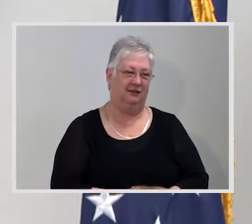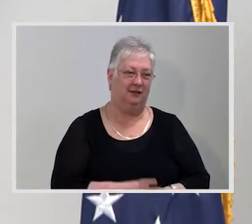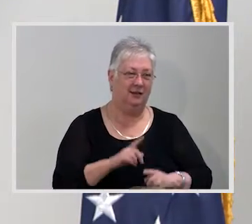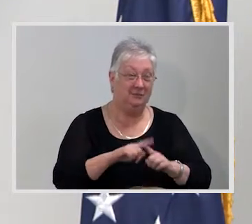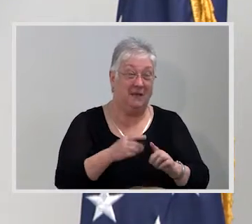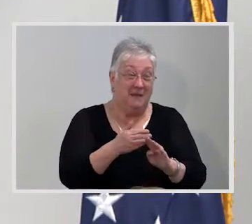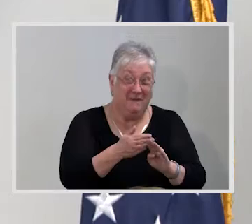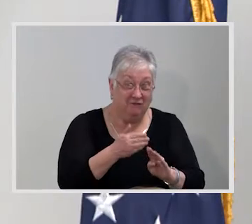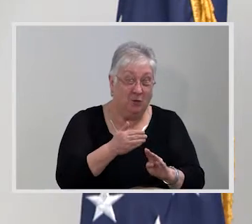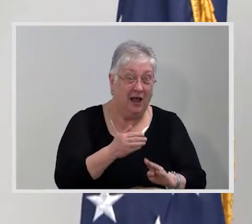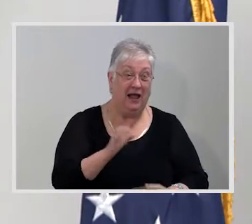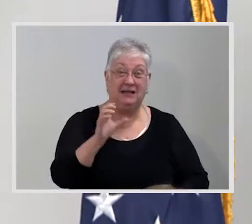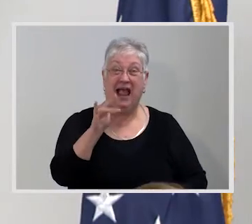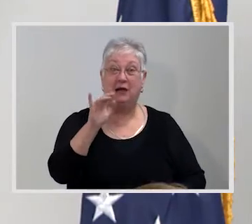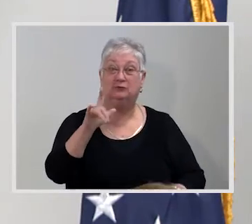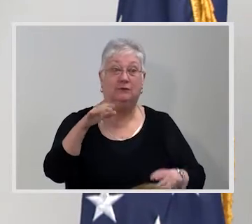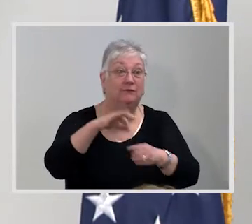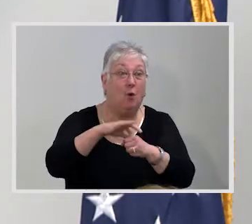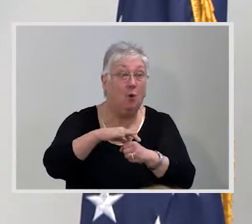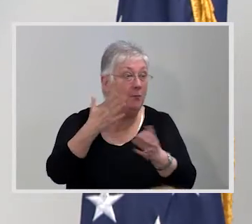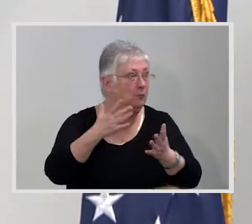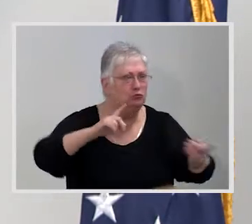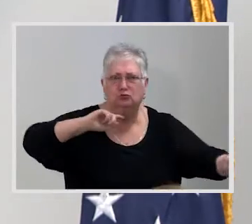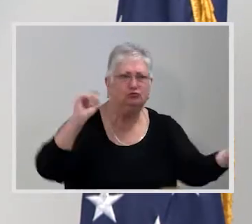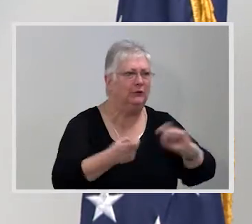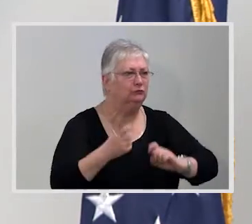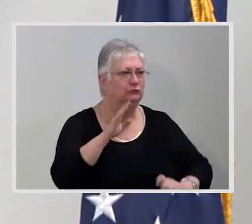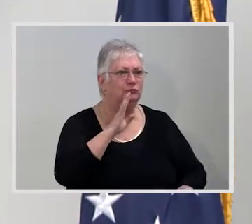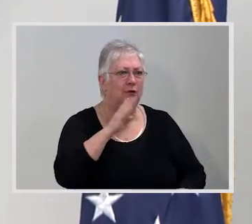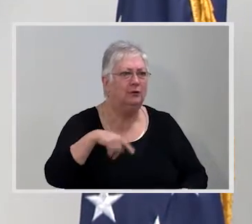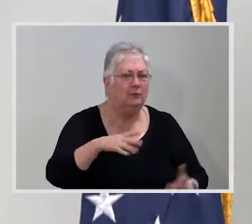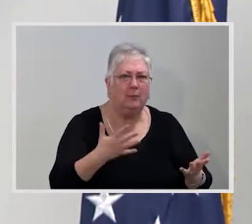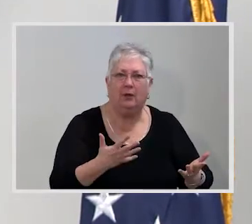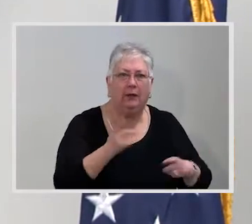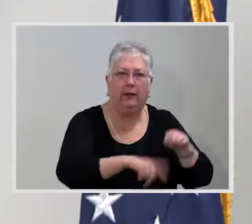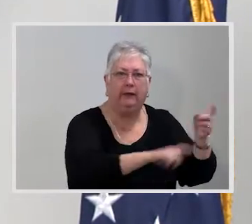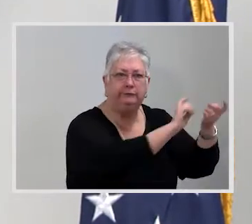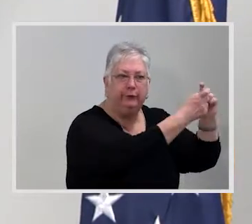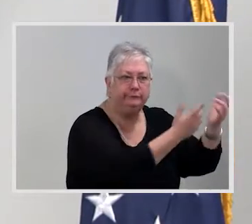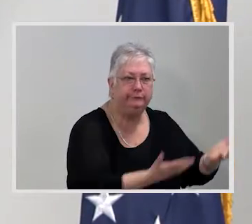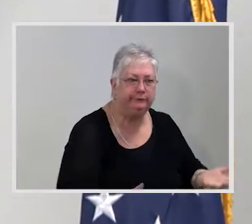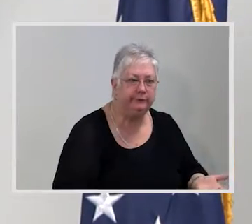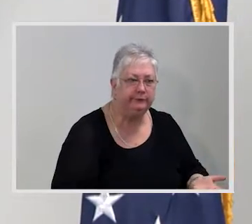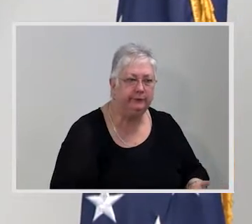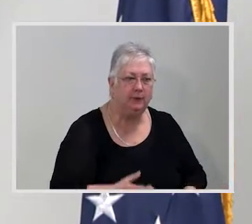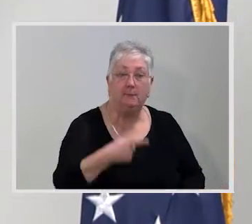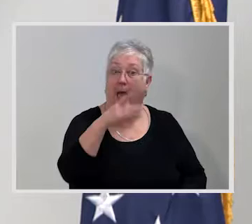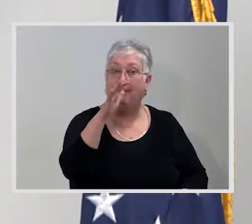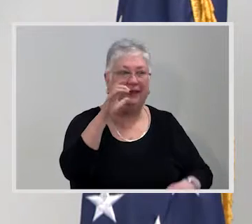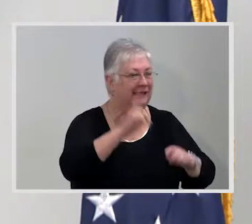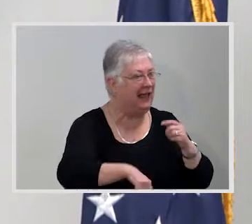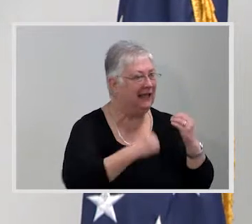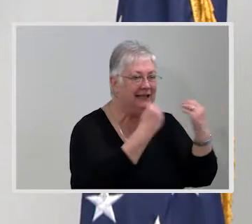YOU KNOW WHAT I MEAN, COUNCILMEMBER? RIGHT? THERE COULD BE MASS CHANGES THAT NOBODY HAD A CHANCE TO REACT TO.